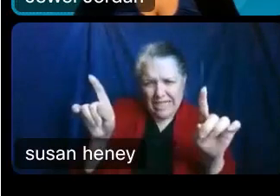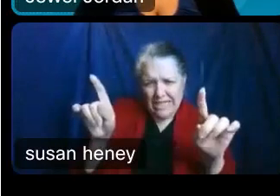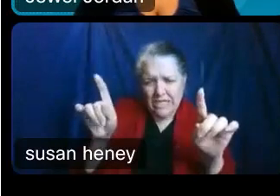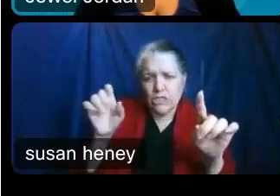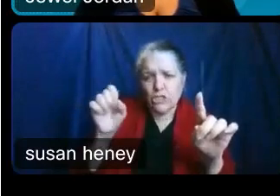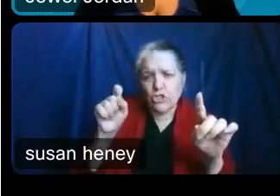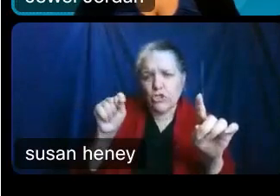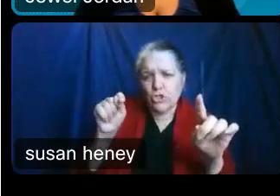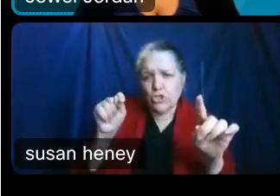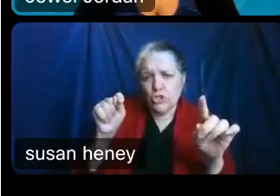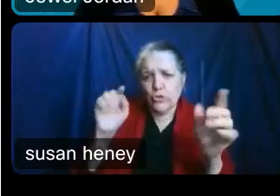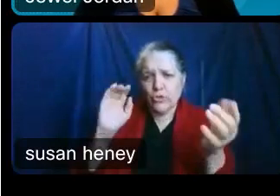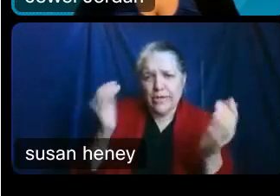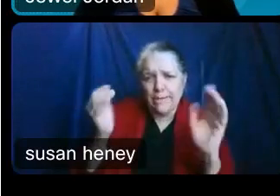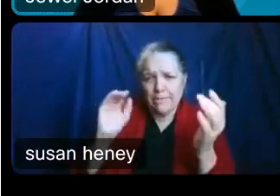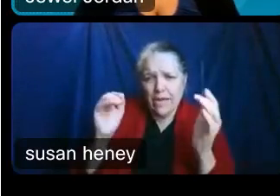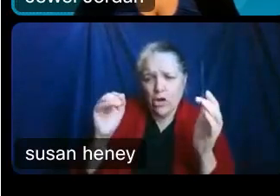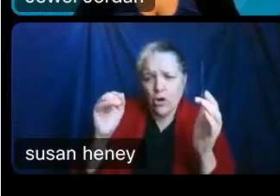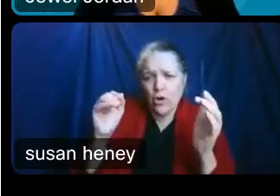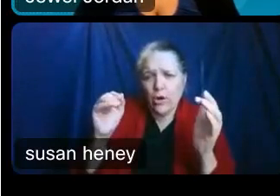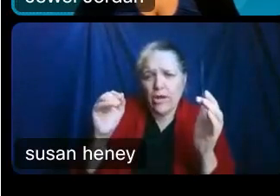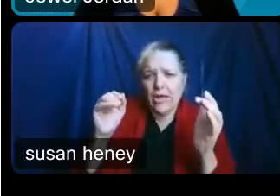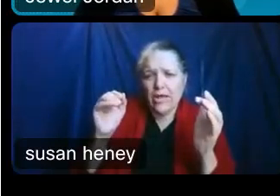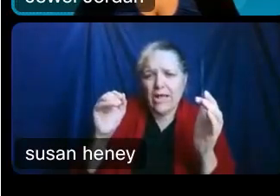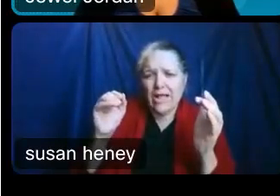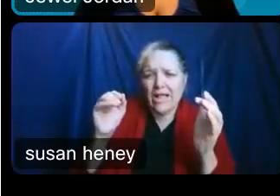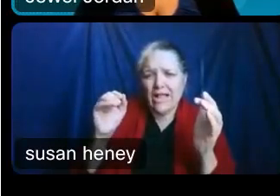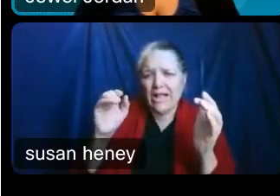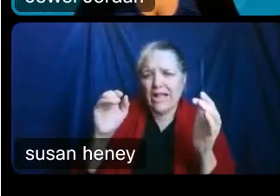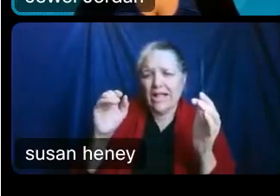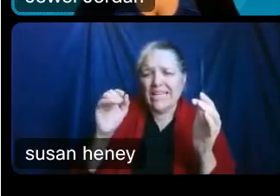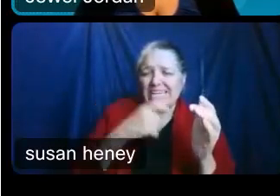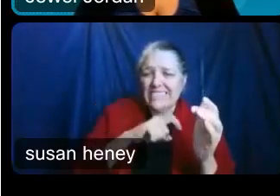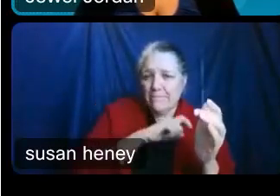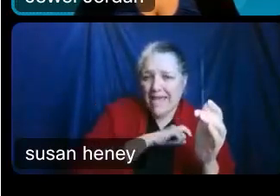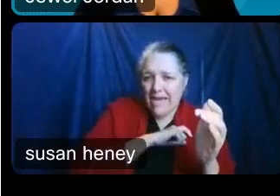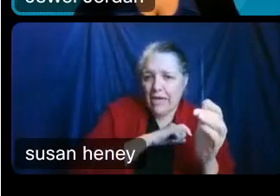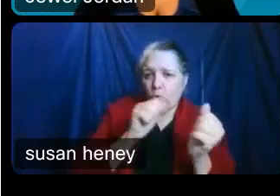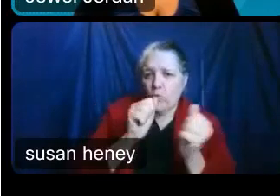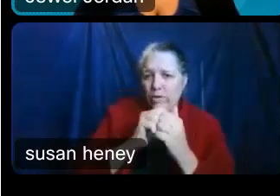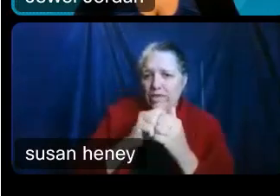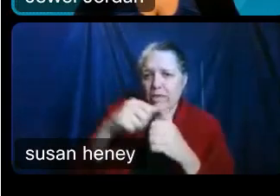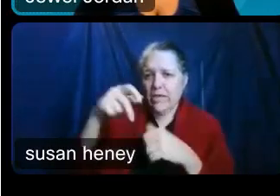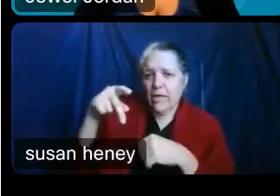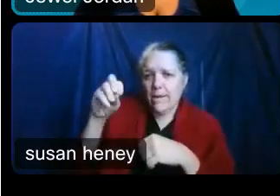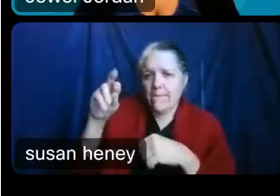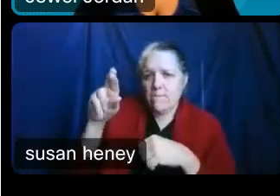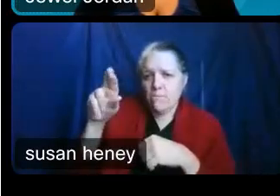Portuguese ancestry in Latin America with Hispanic ancestry? Does that apply to this